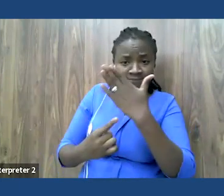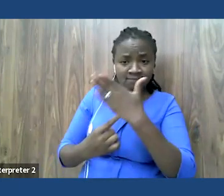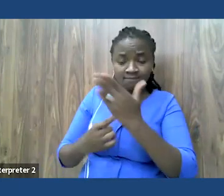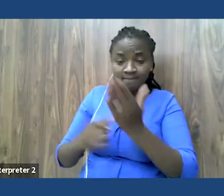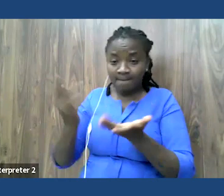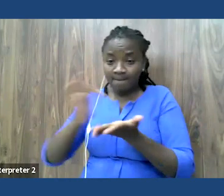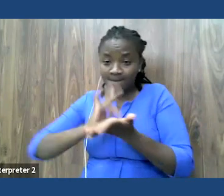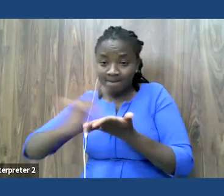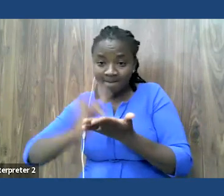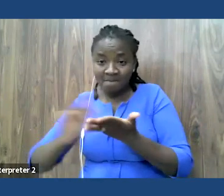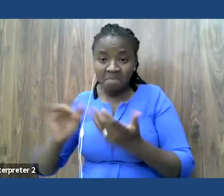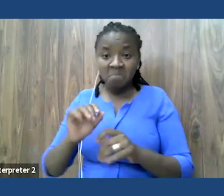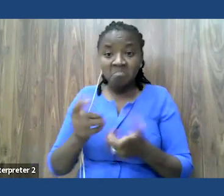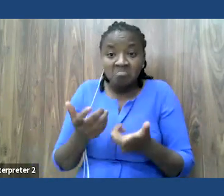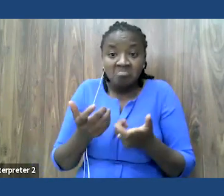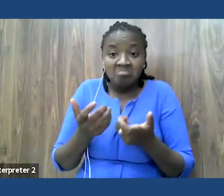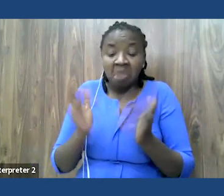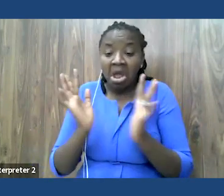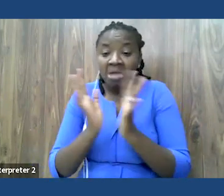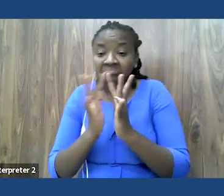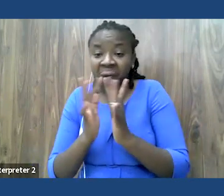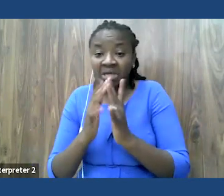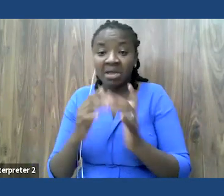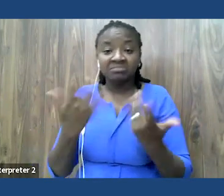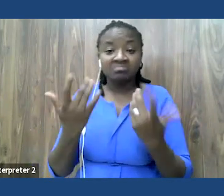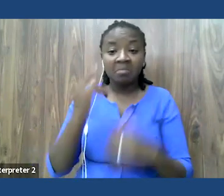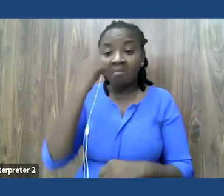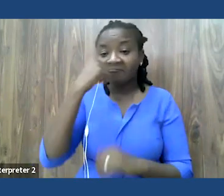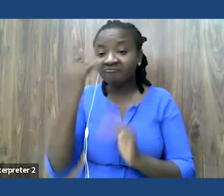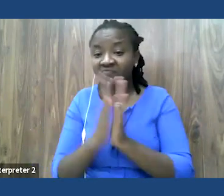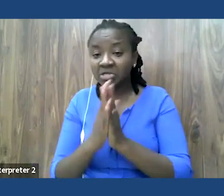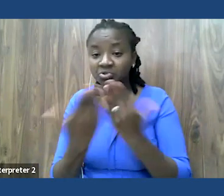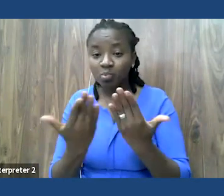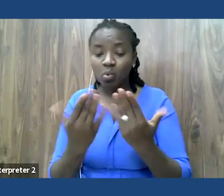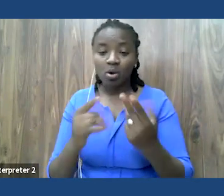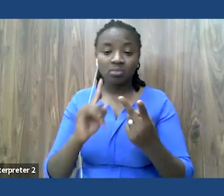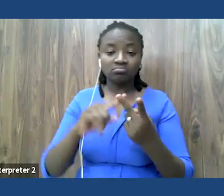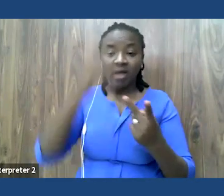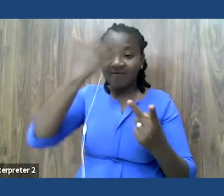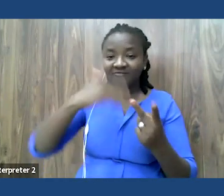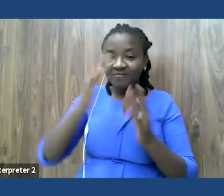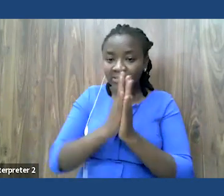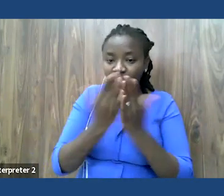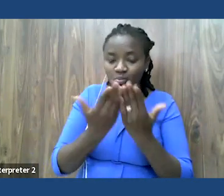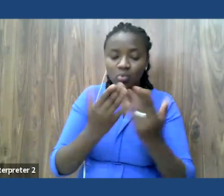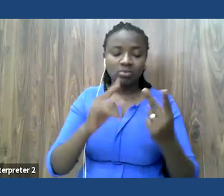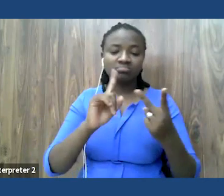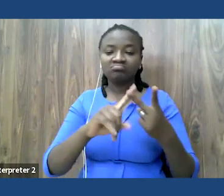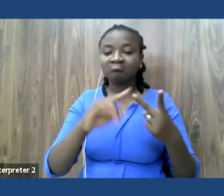So all of that resonates especially given my work on digital transformations, disproportionately